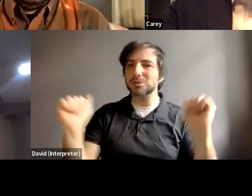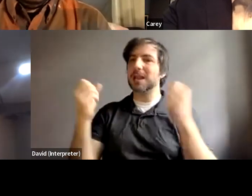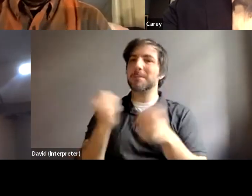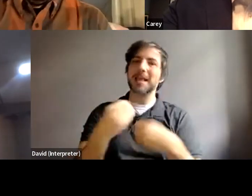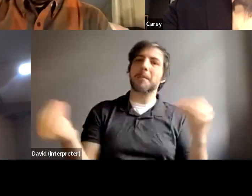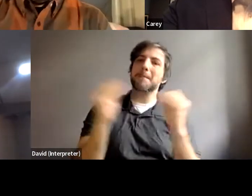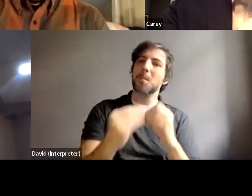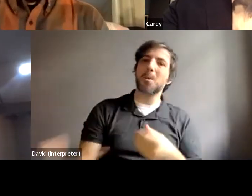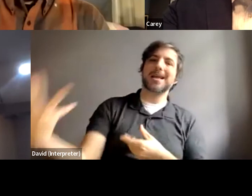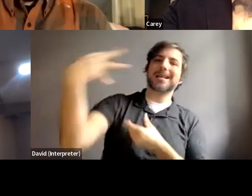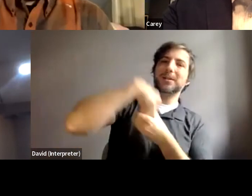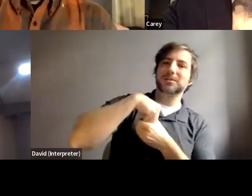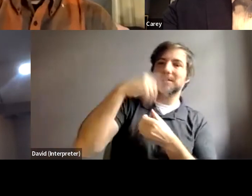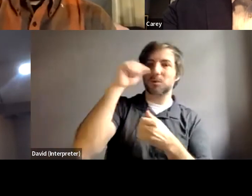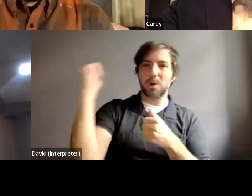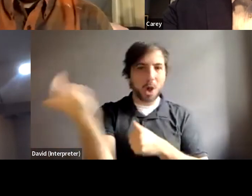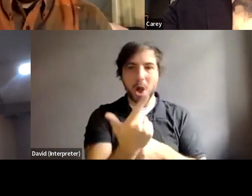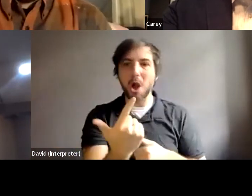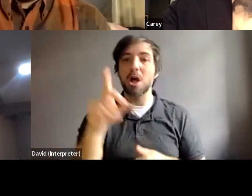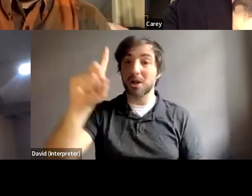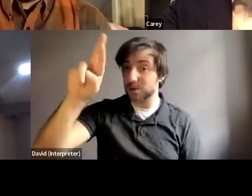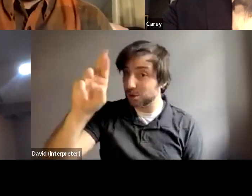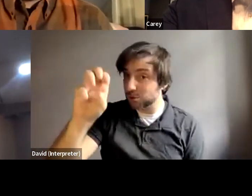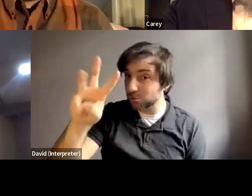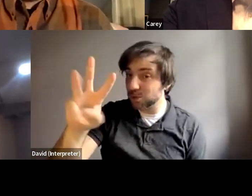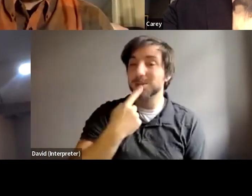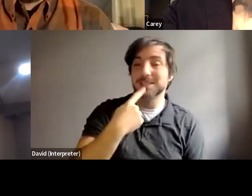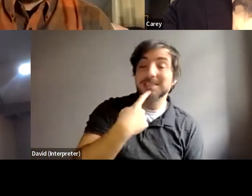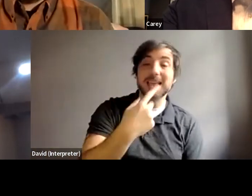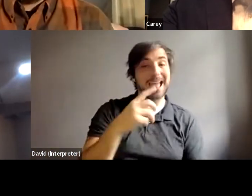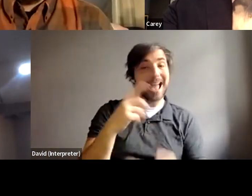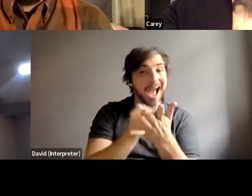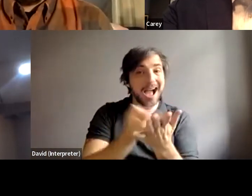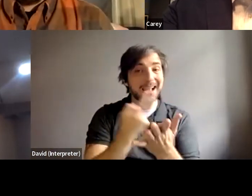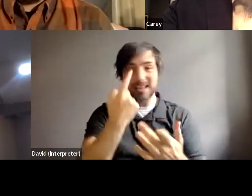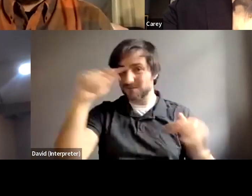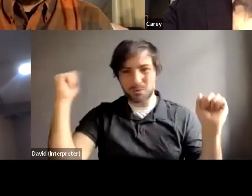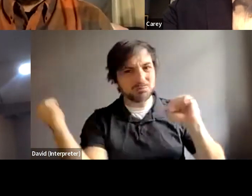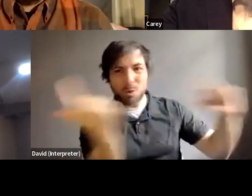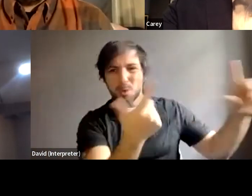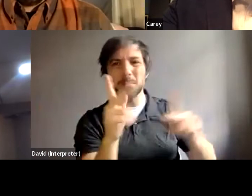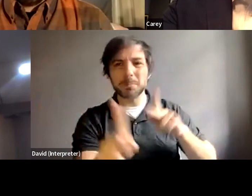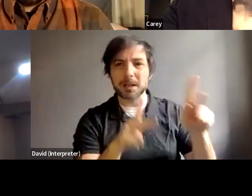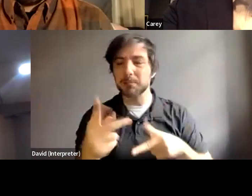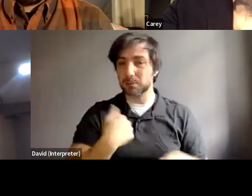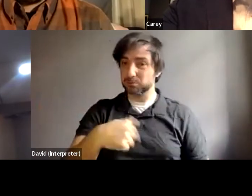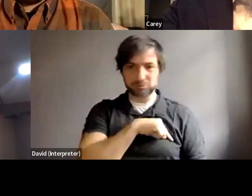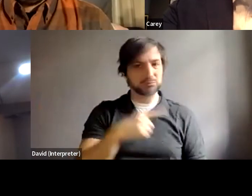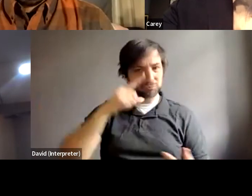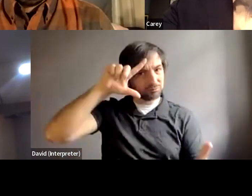hockey is for everyone. We believe that. We have excite ing things planned to help include members